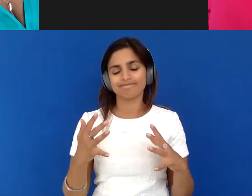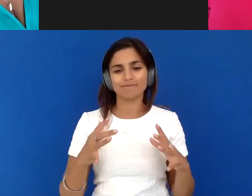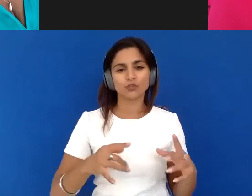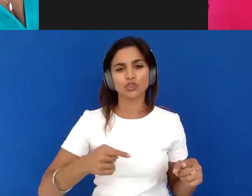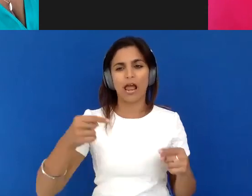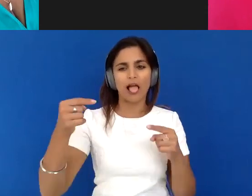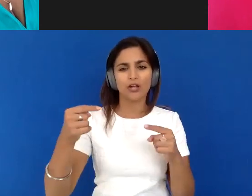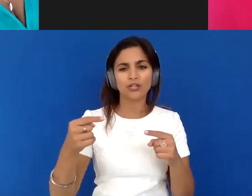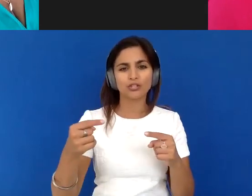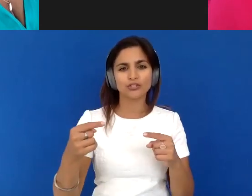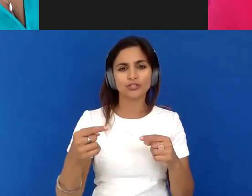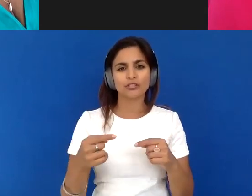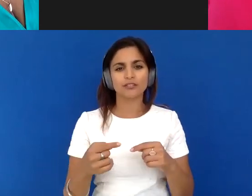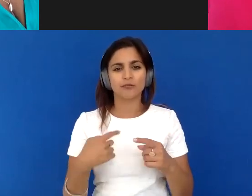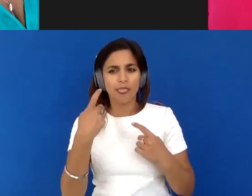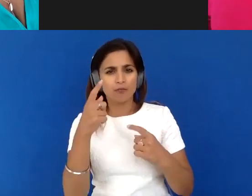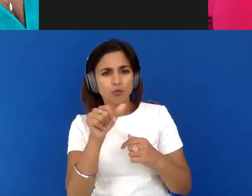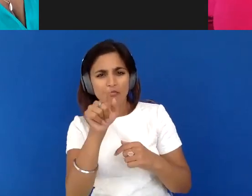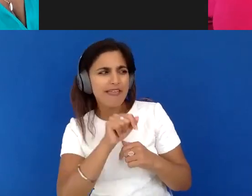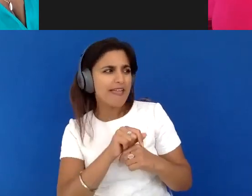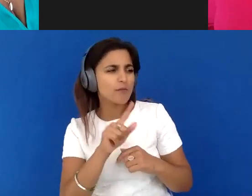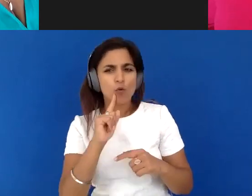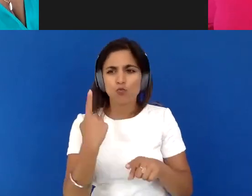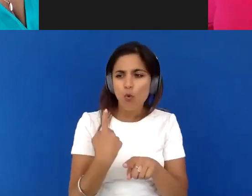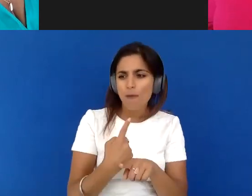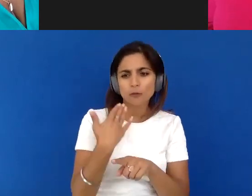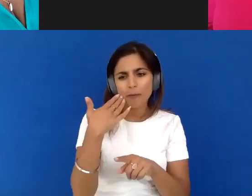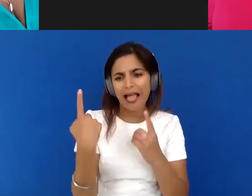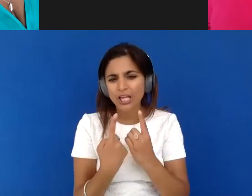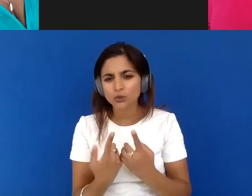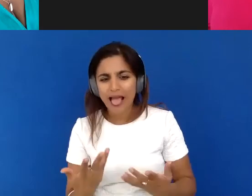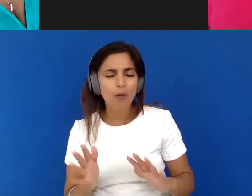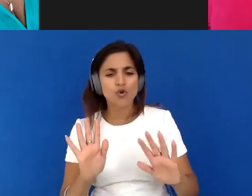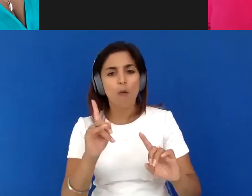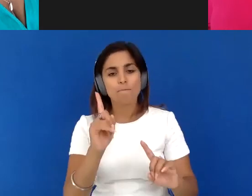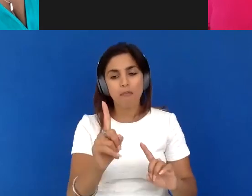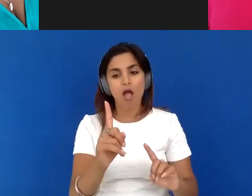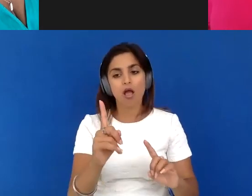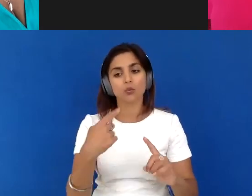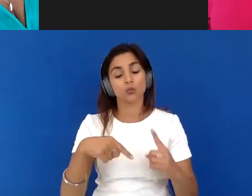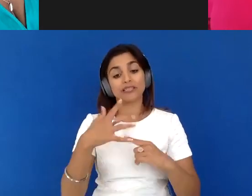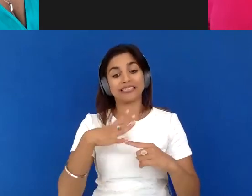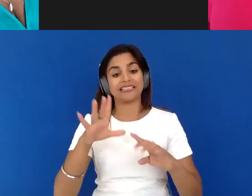need to go out there you should be talking about Black issues now but what we're saying is that we need to be open to learning we need to be open to